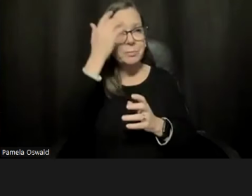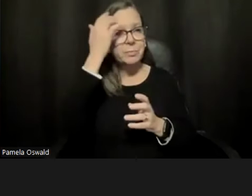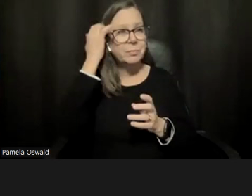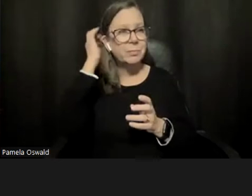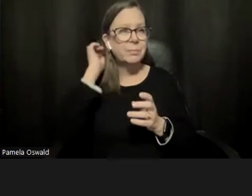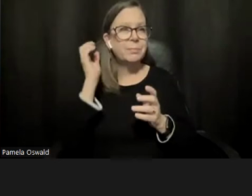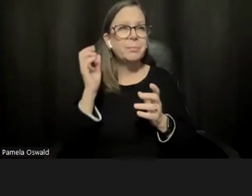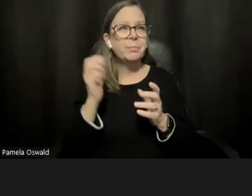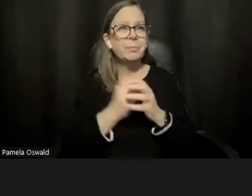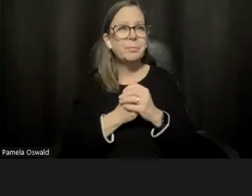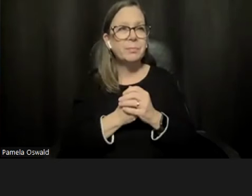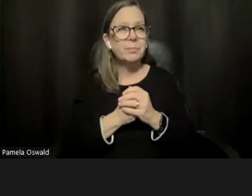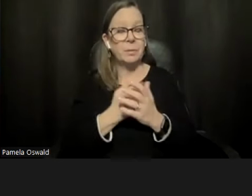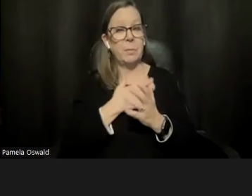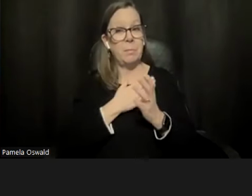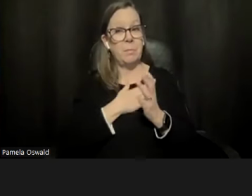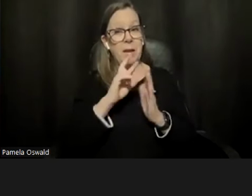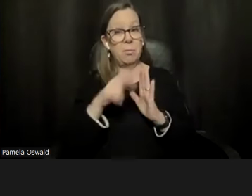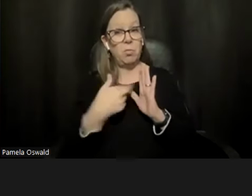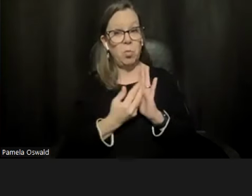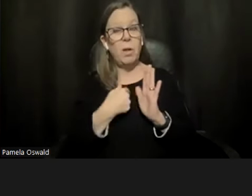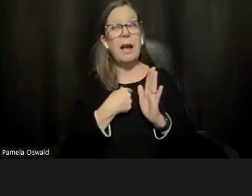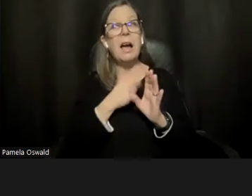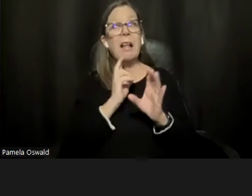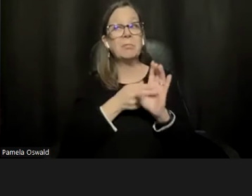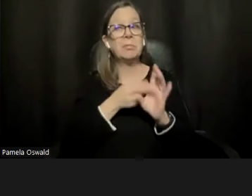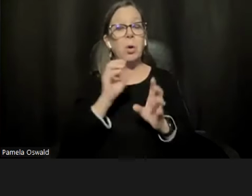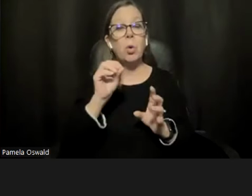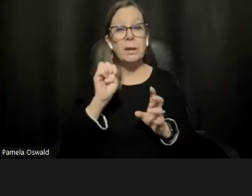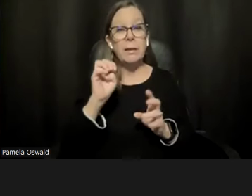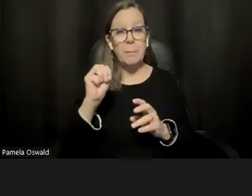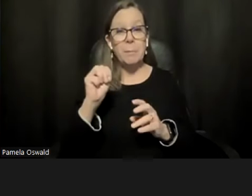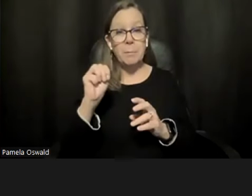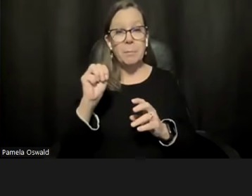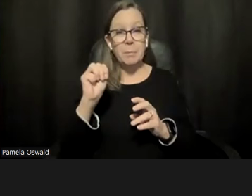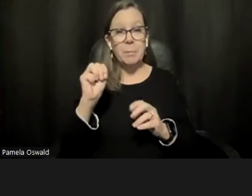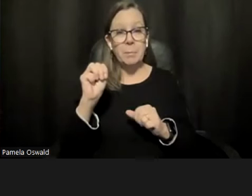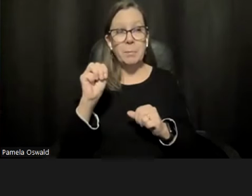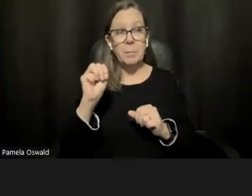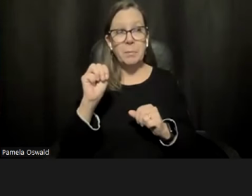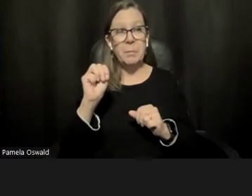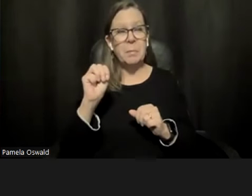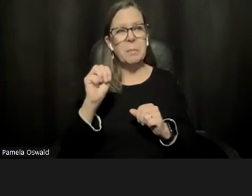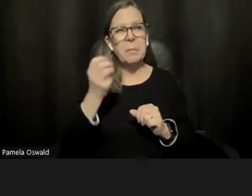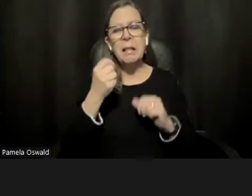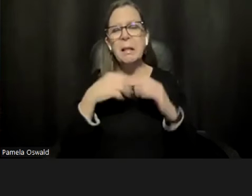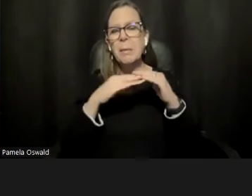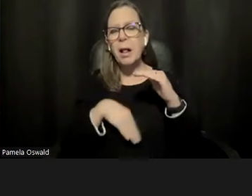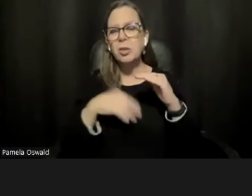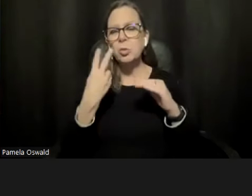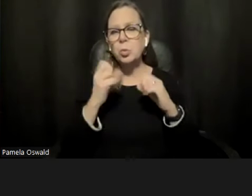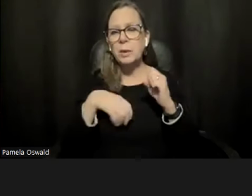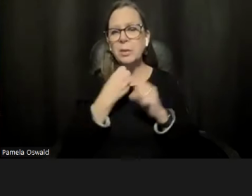So, my role, I jumped on a little less than two years ago.